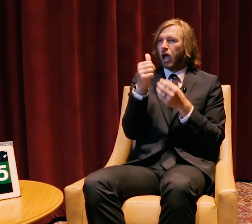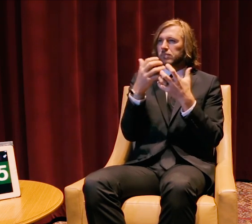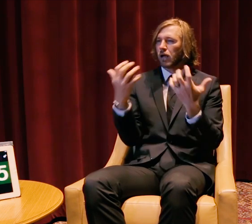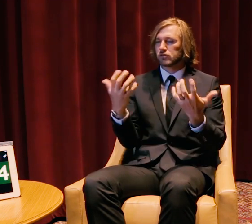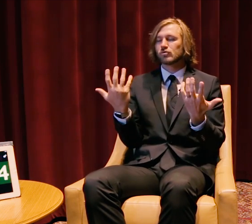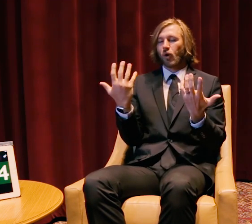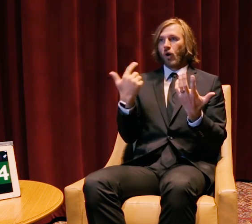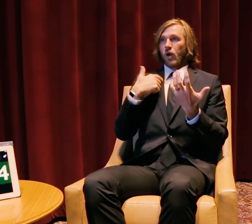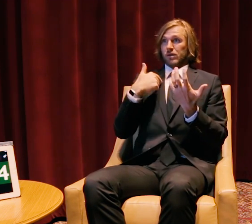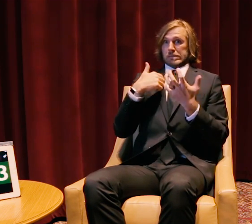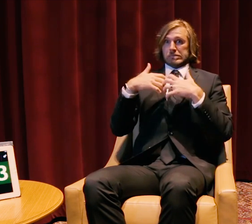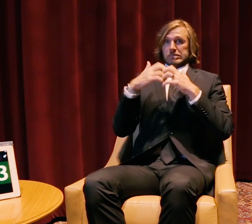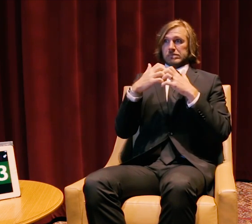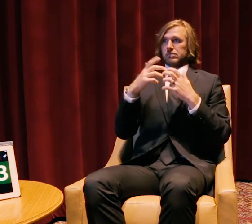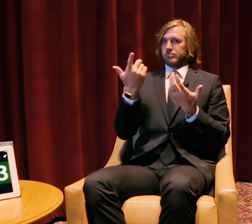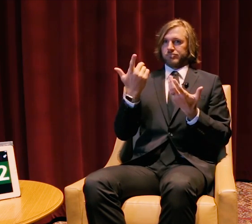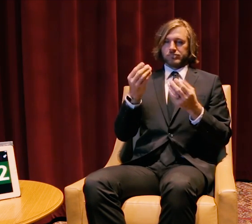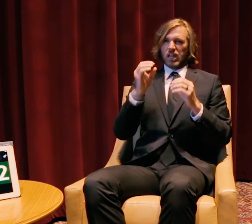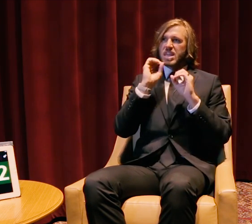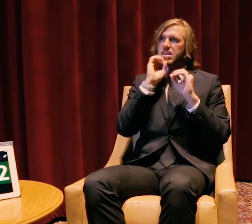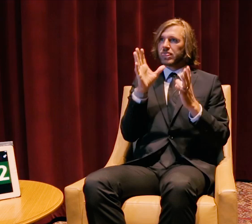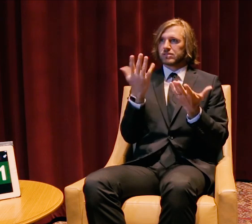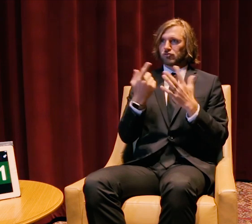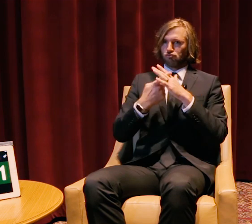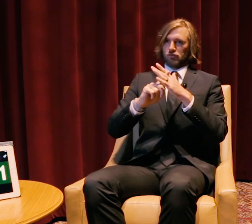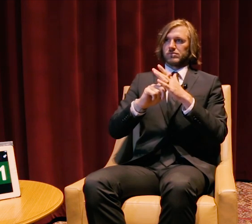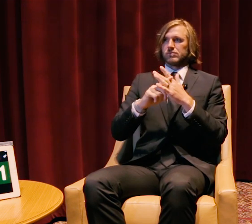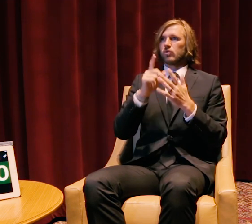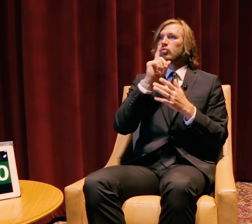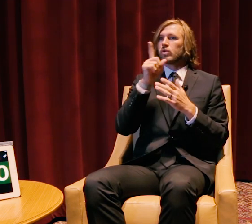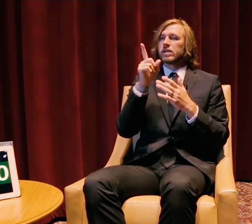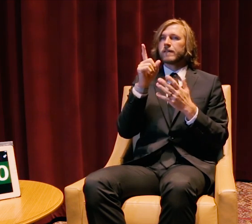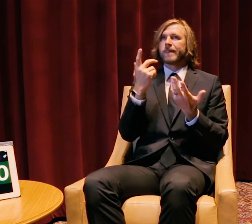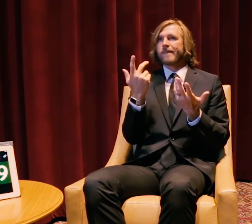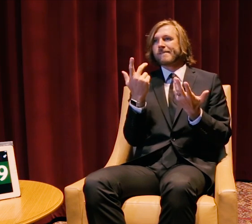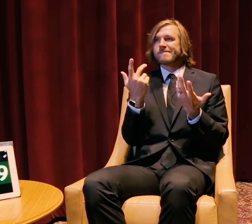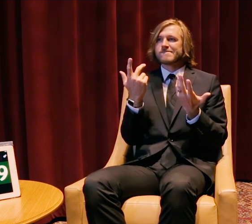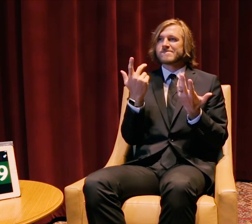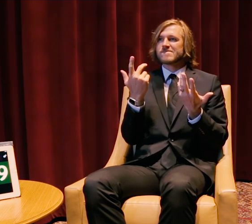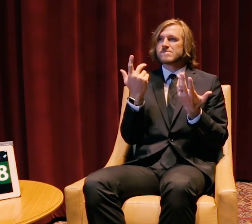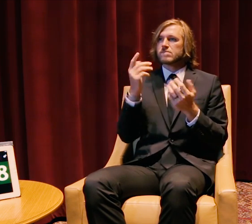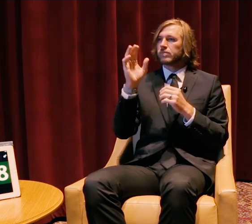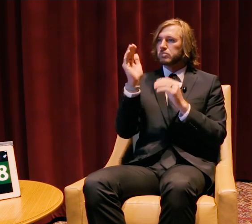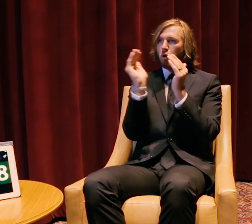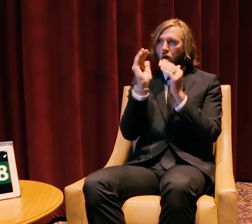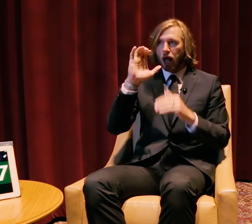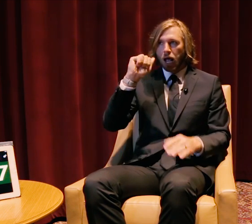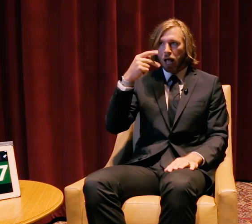So I was starting this from ground floor, from, basically, a base of little capital,